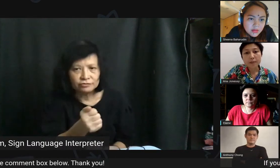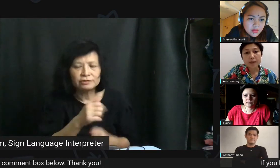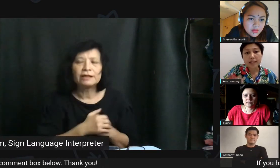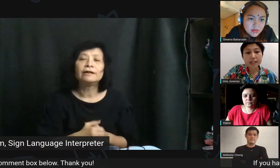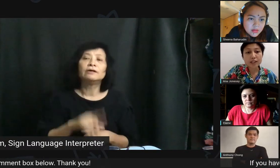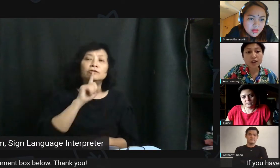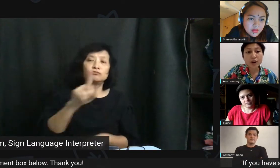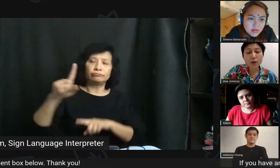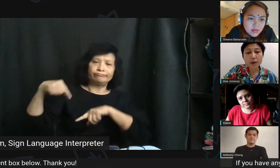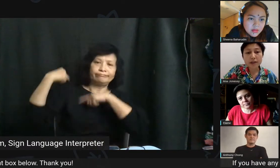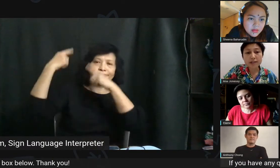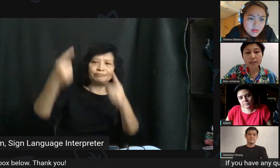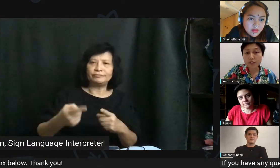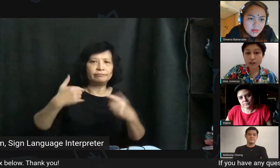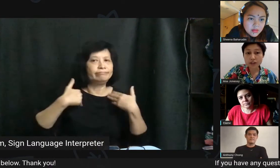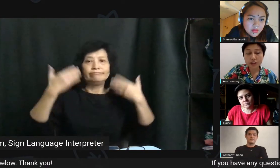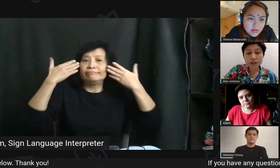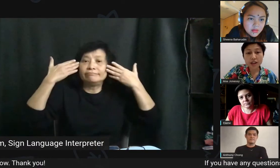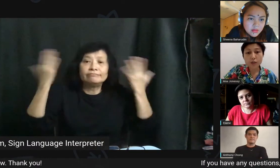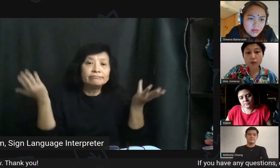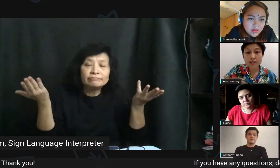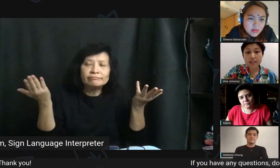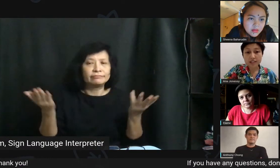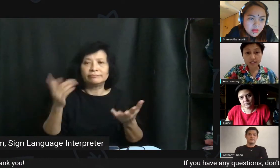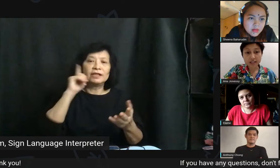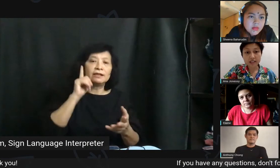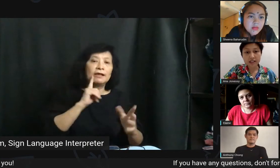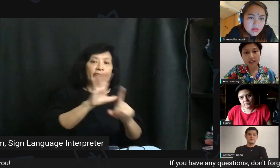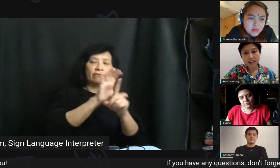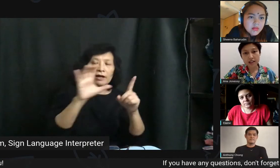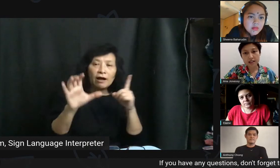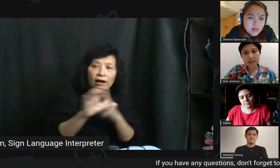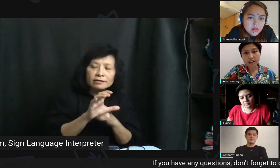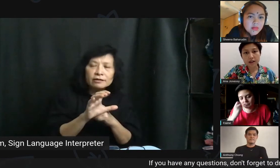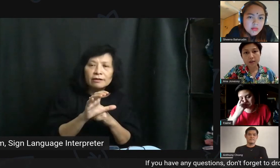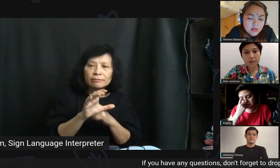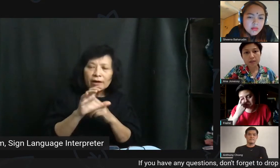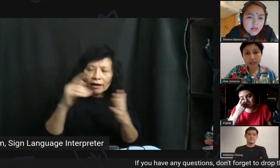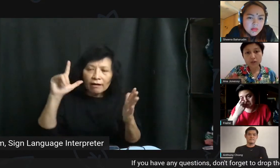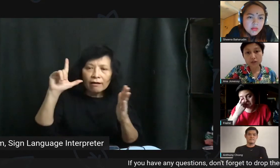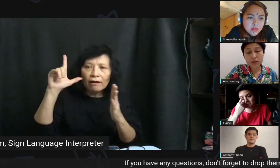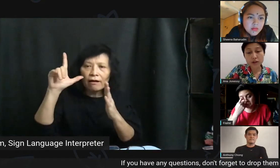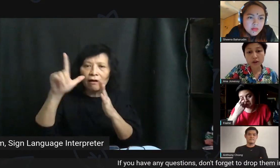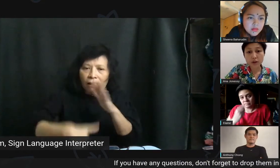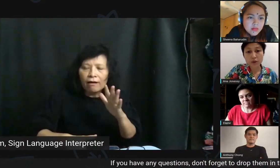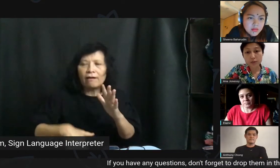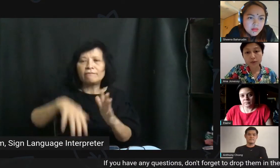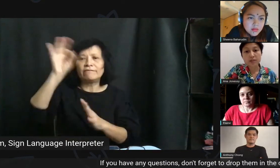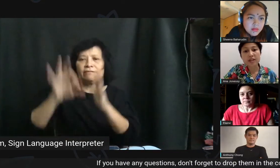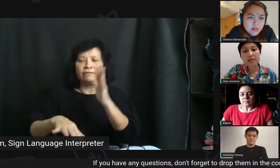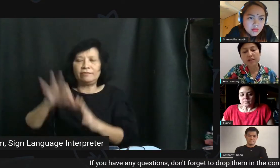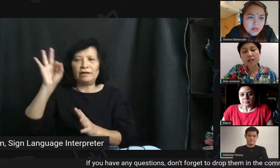I didn’t know about Deaf culture and once I did, and it’s also an ongoing process.